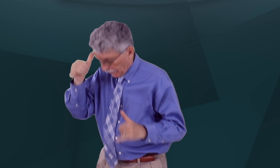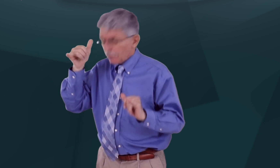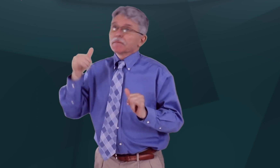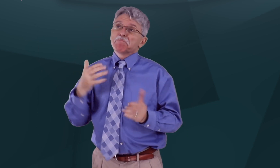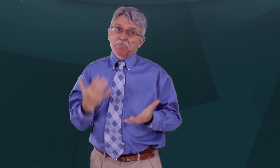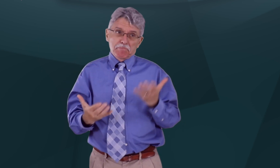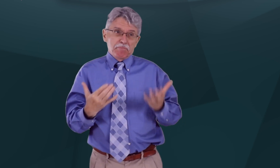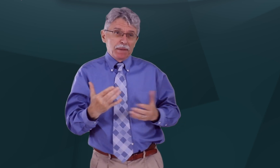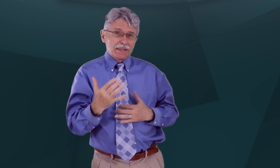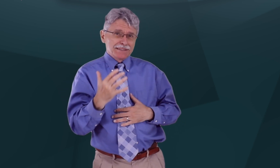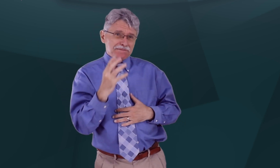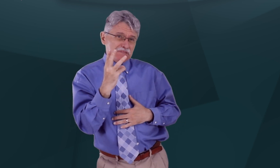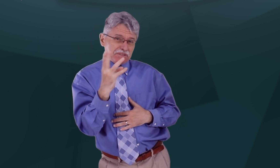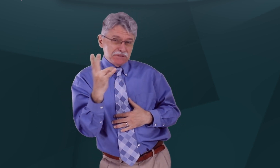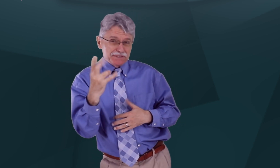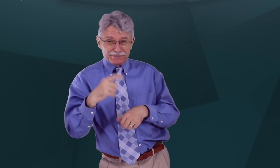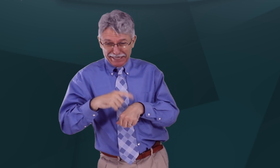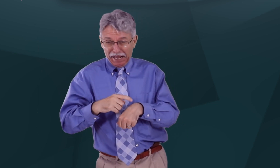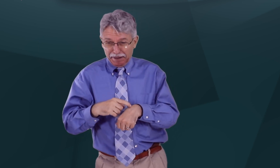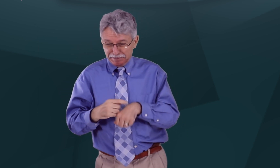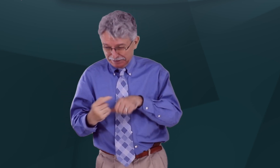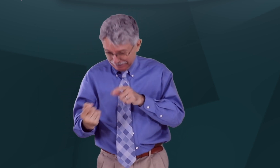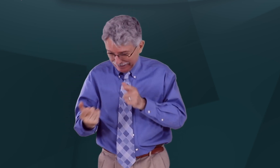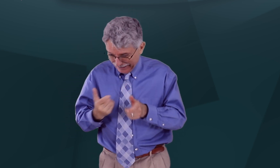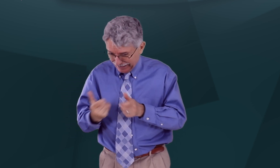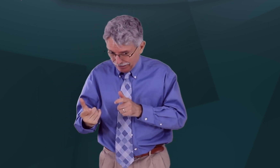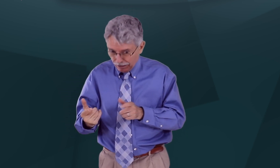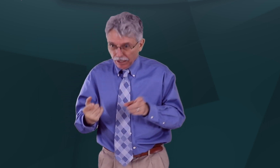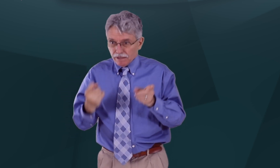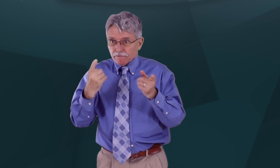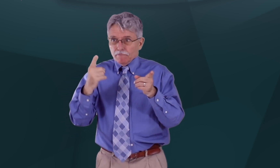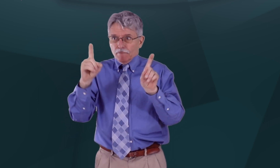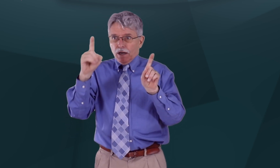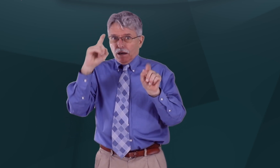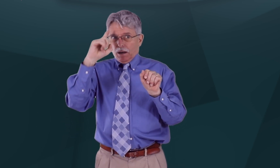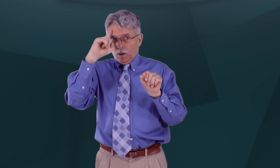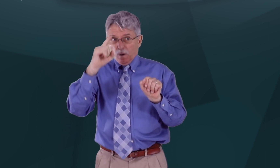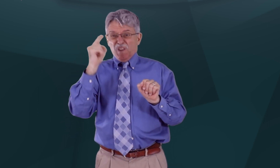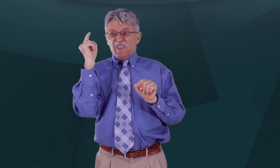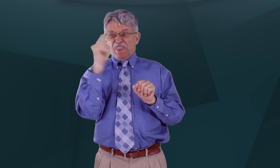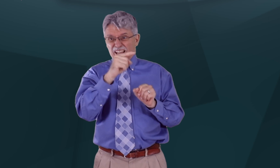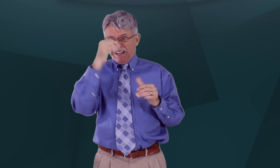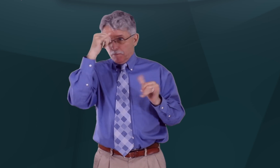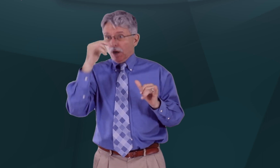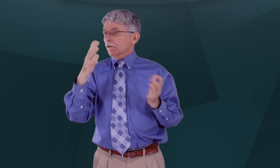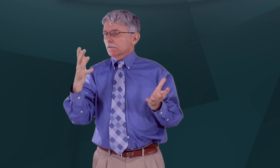Probably six or seven times we had a little interchange and finally the light went on.